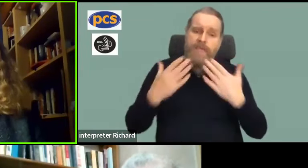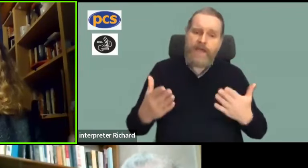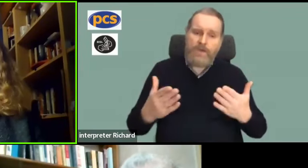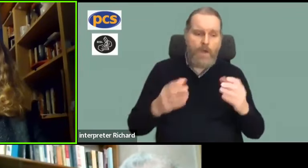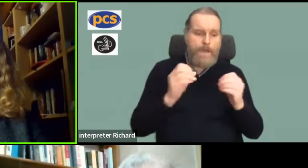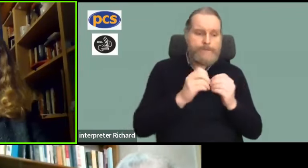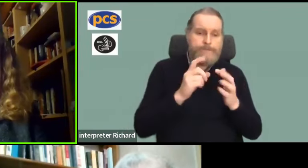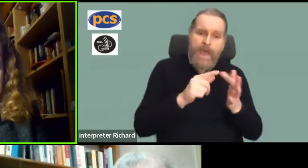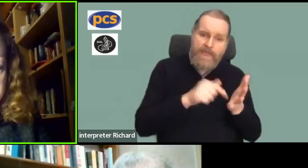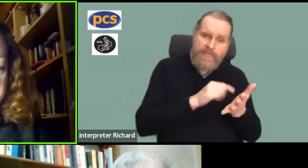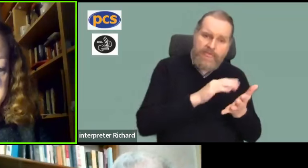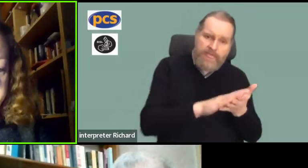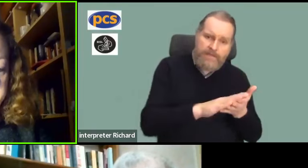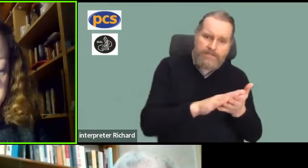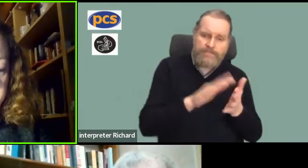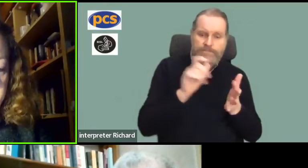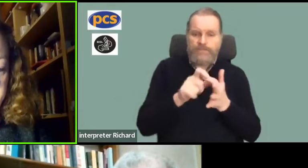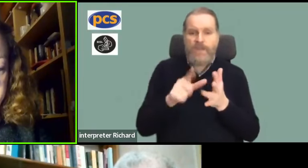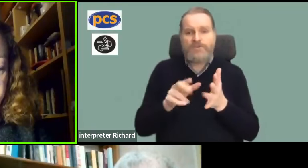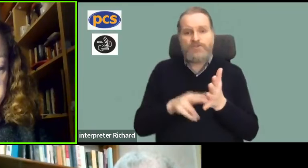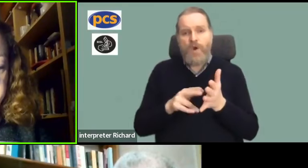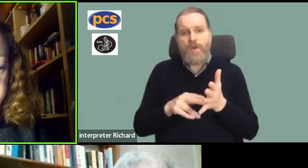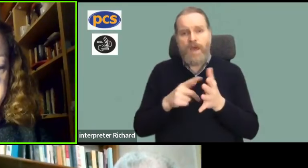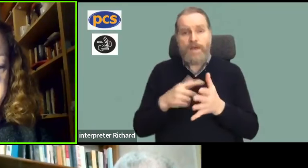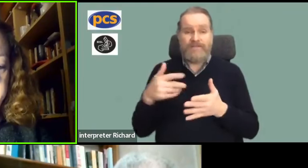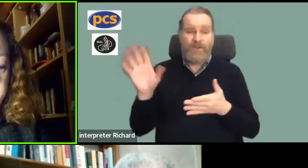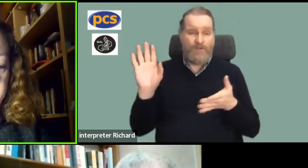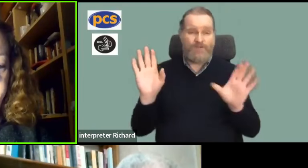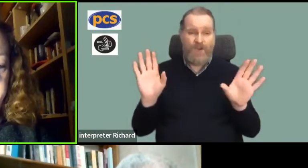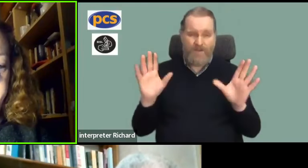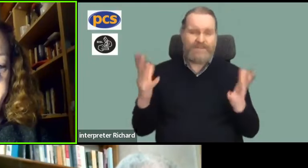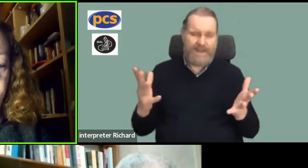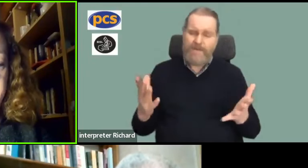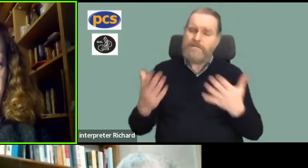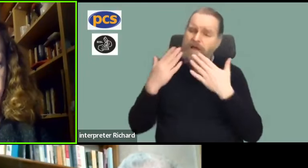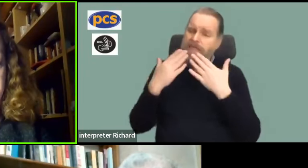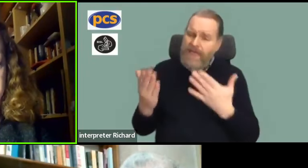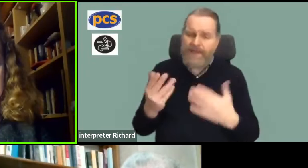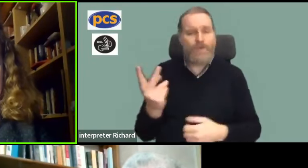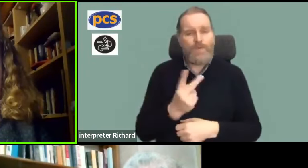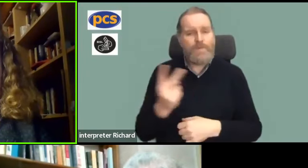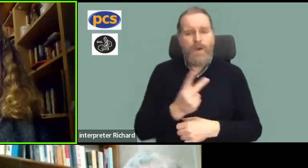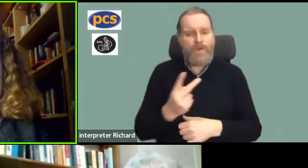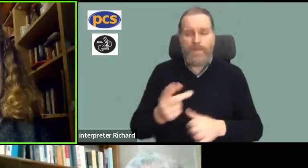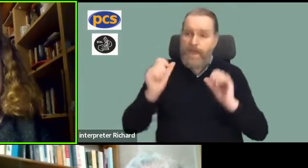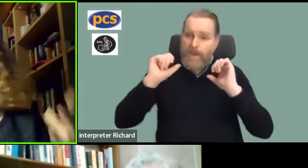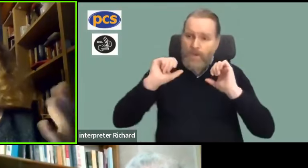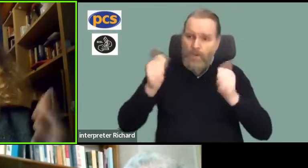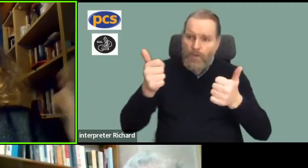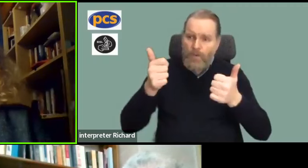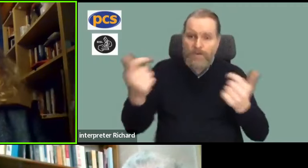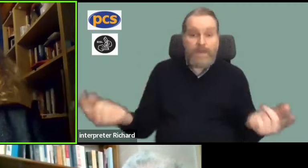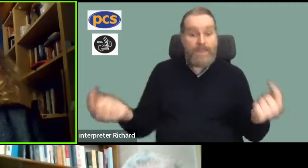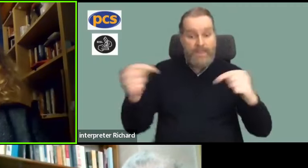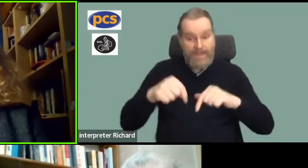today eth and to Donna, both of eth and to Donna, both of whom I've had to leave for, and the had to leave for for the reasons. but